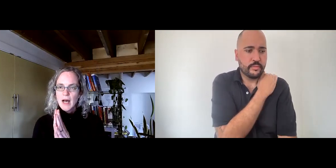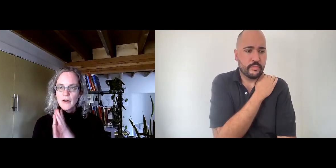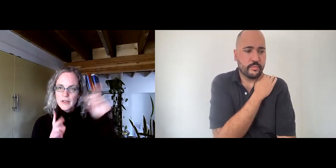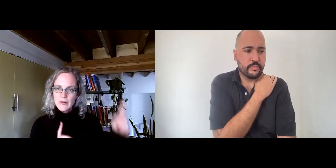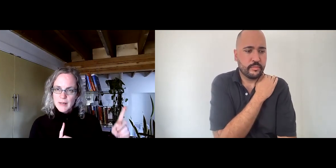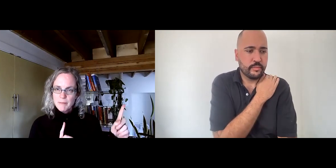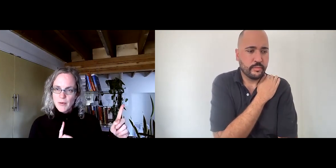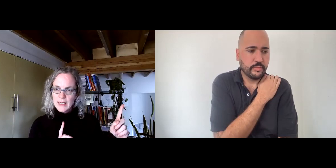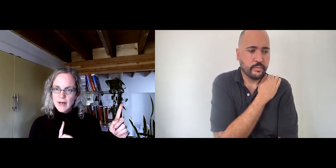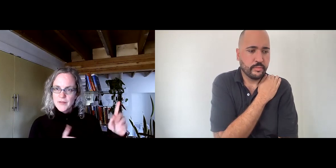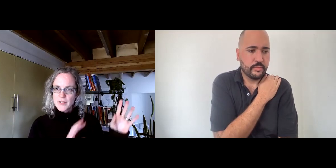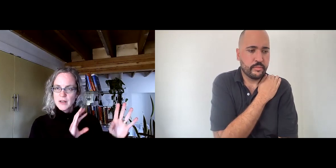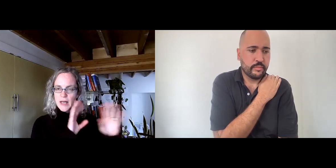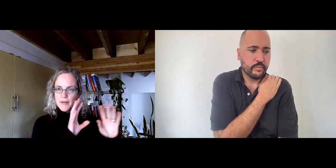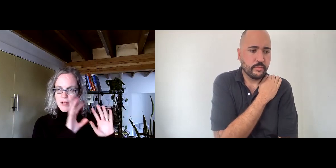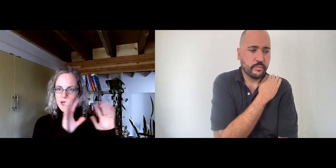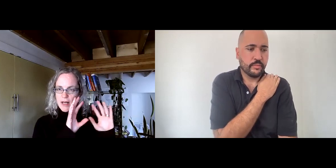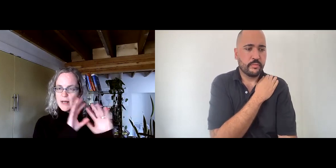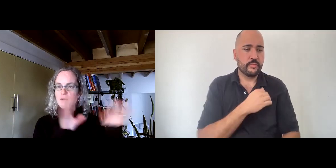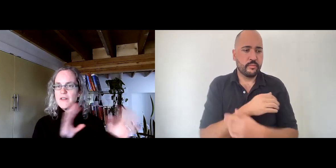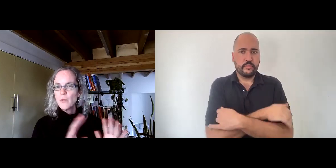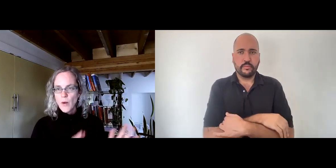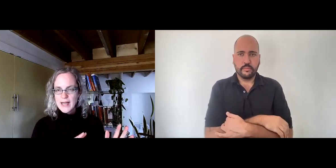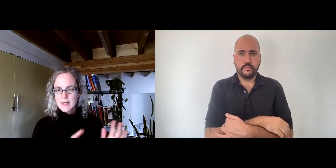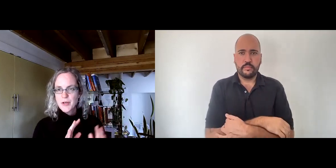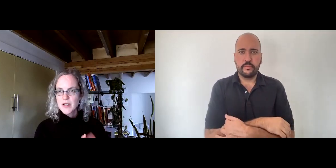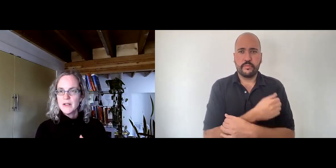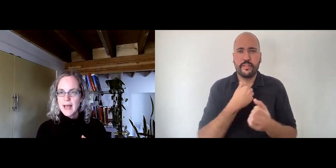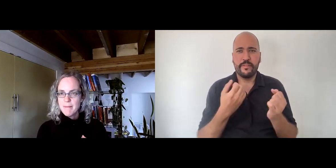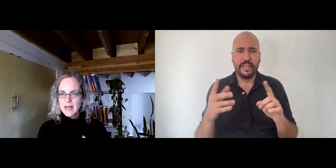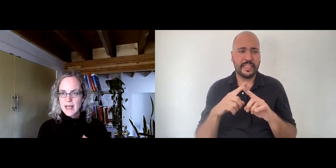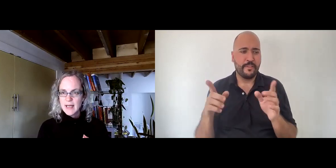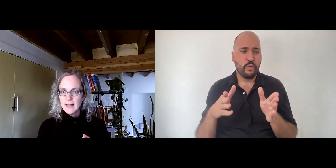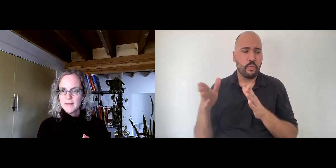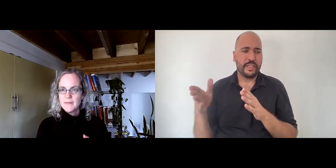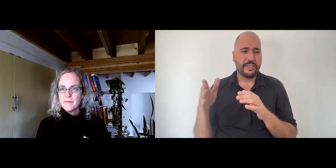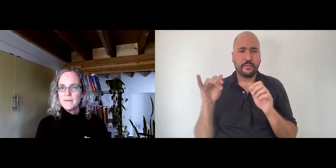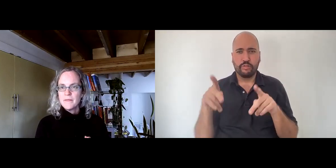Earlier. I pointed out, there's a lot there's a number of different ways the person could get Medicaid.